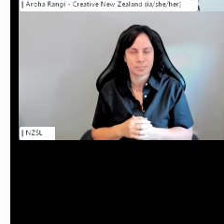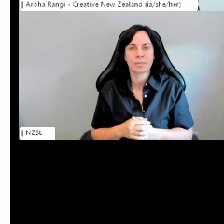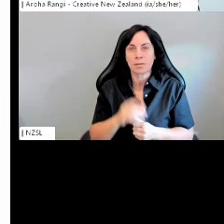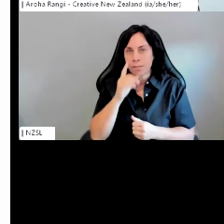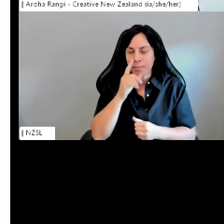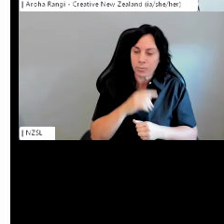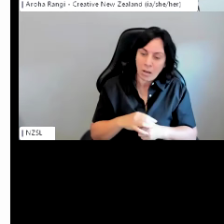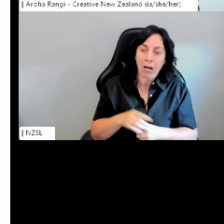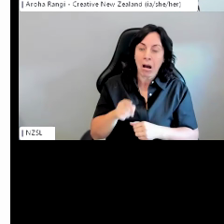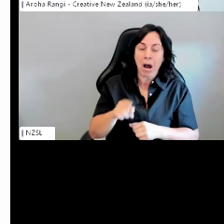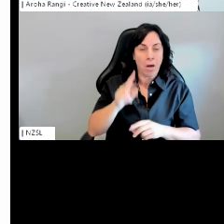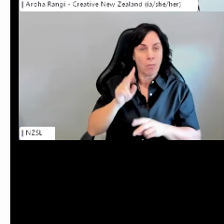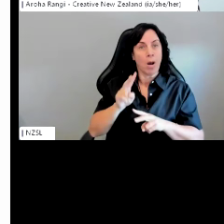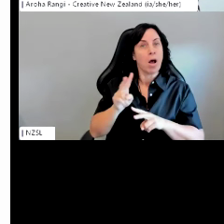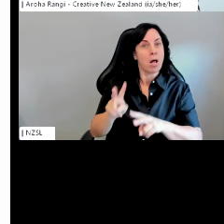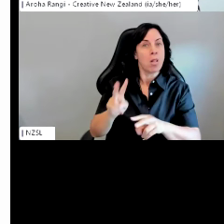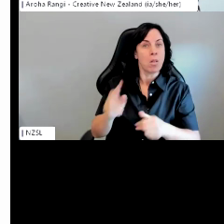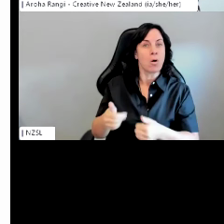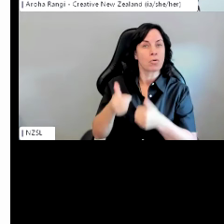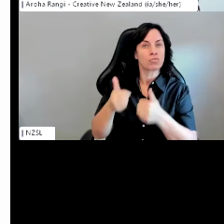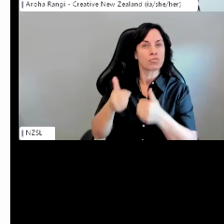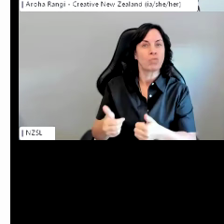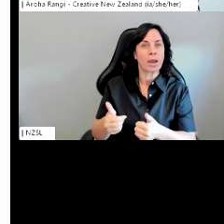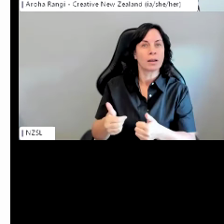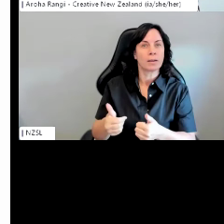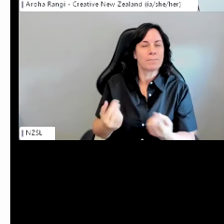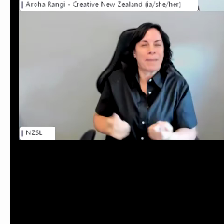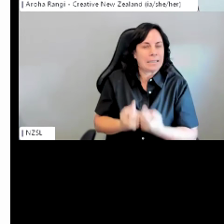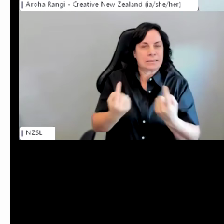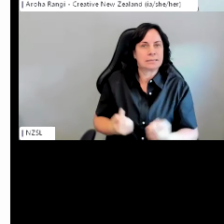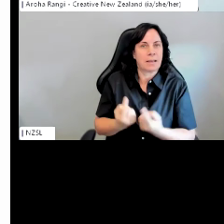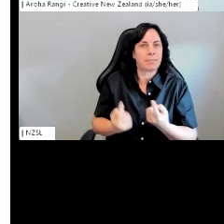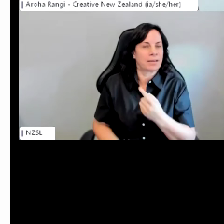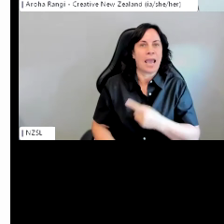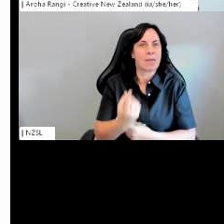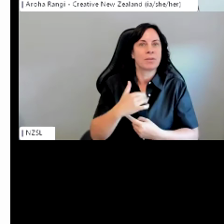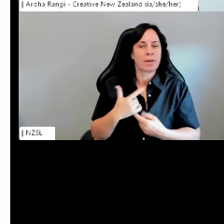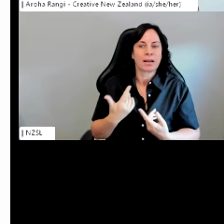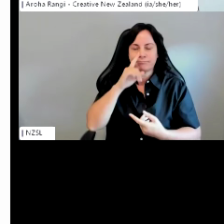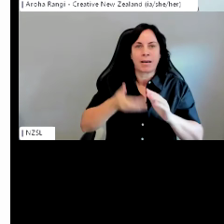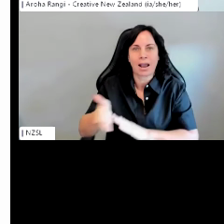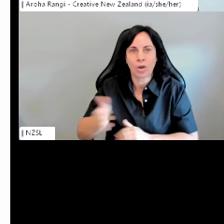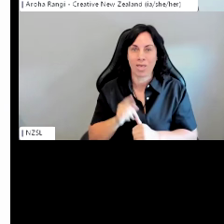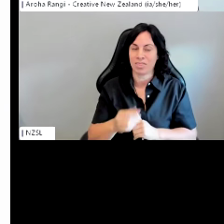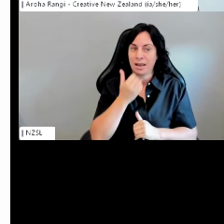want to attend that but something prevented them from doing so. This is higher and it's going up.